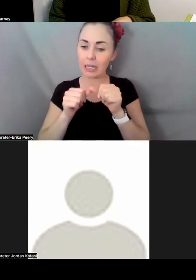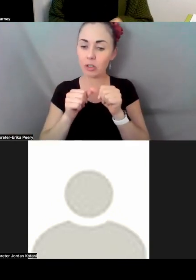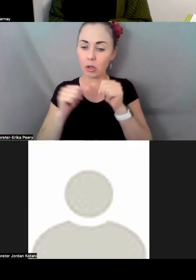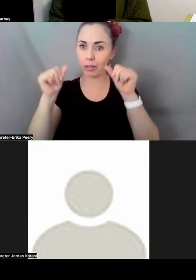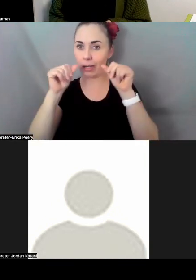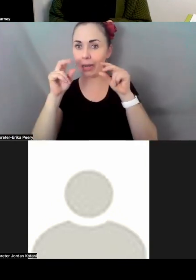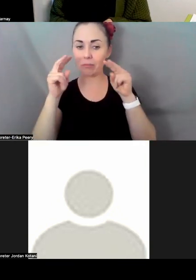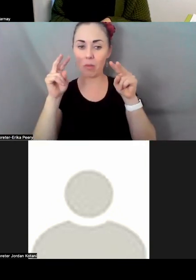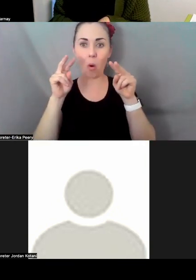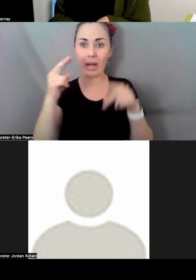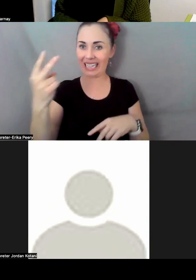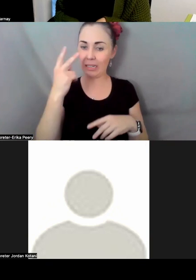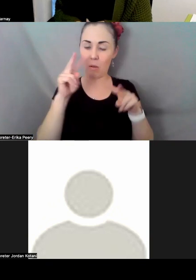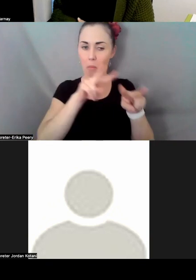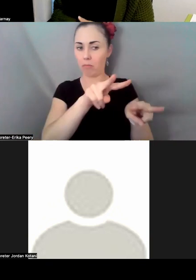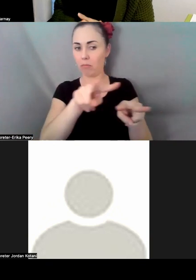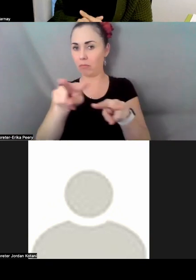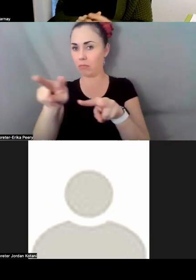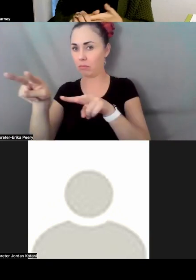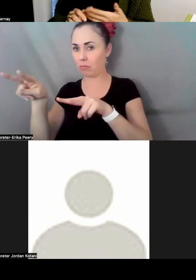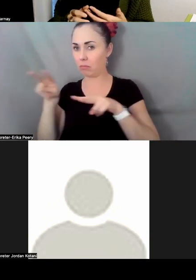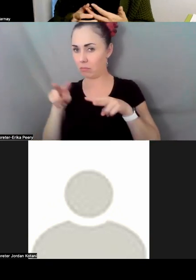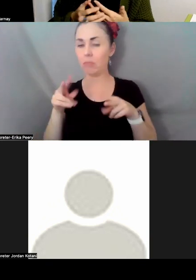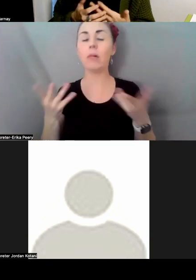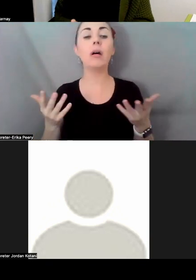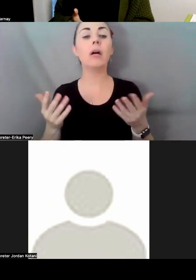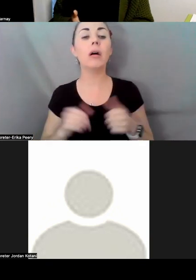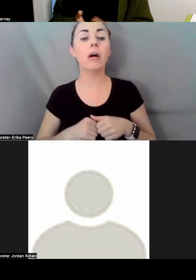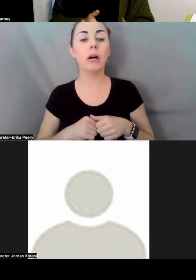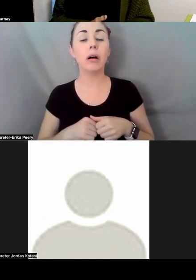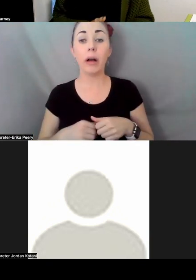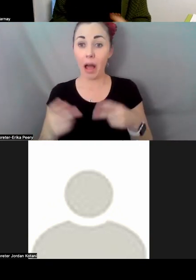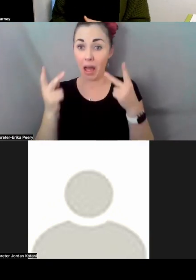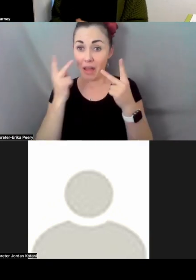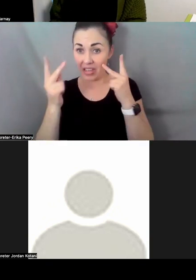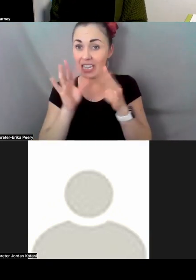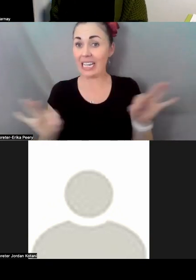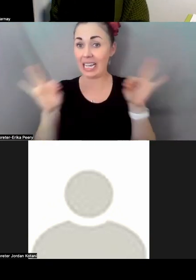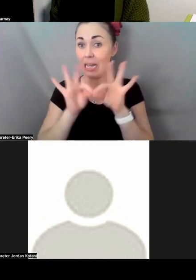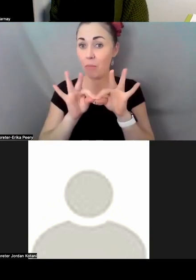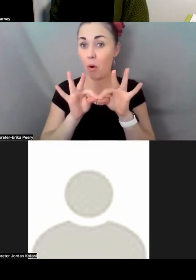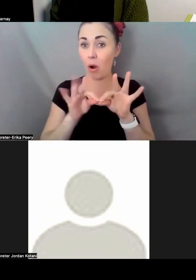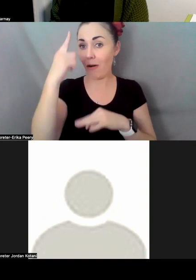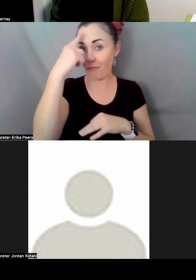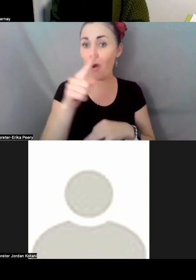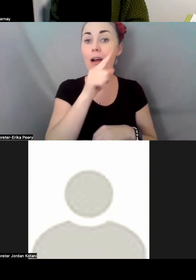of the objects around us. Vision is important for both verbal and nonverbal communication.